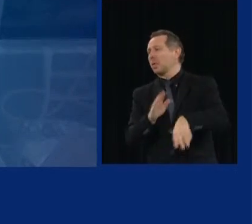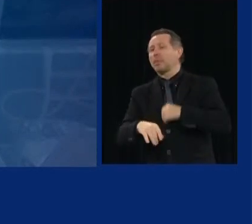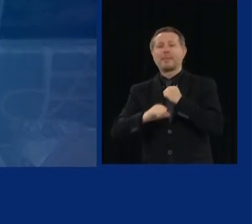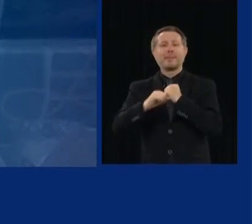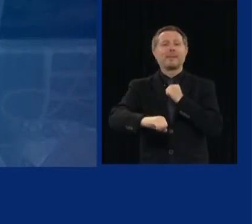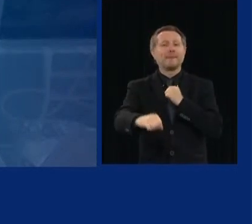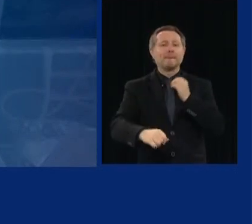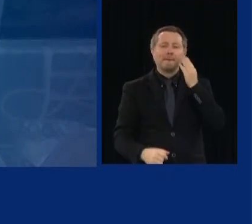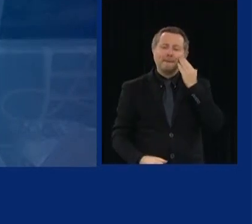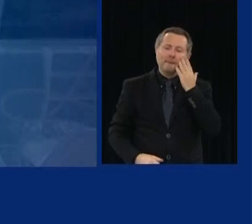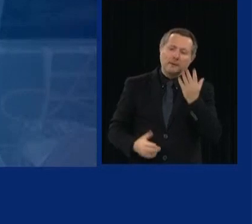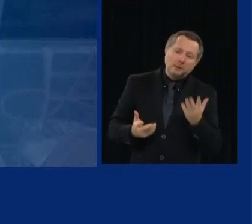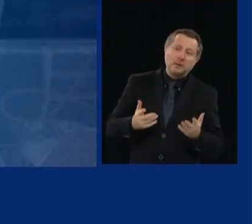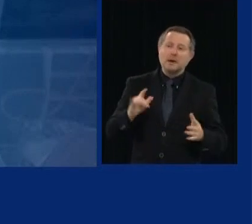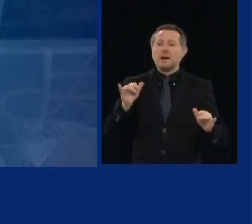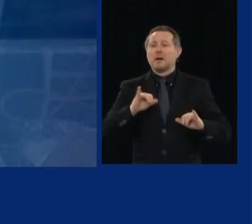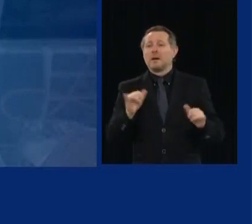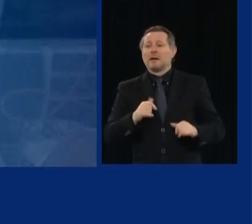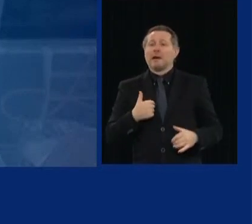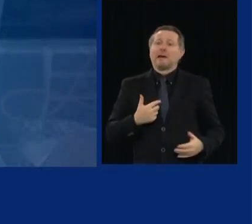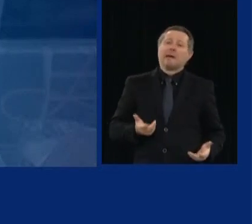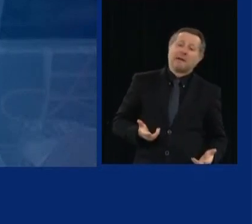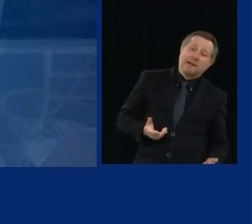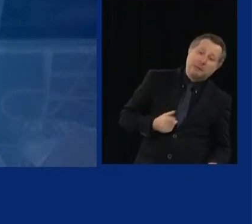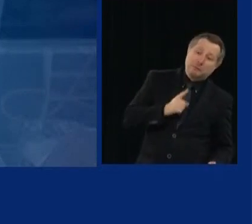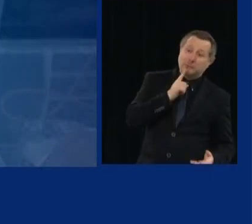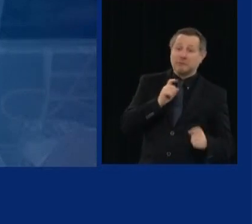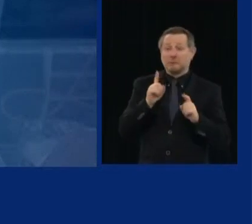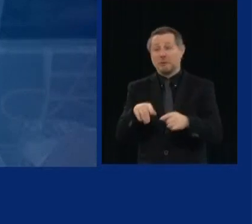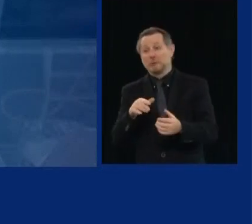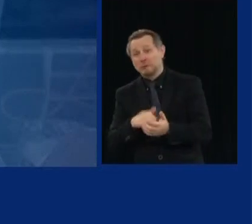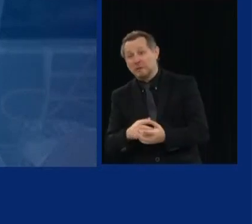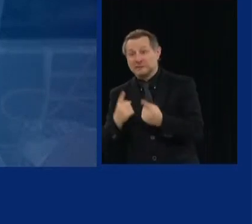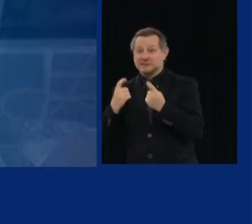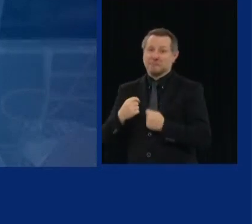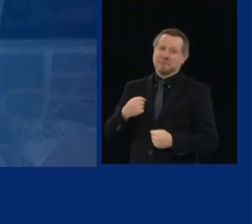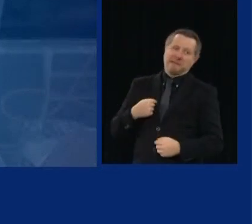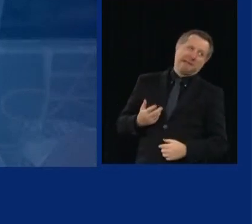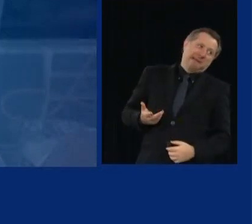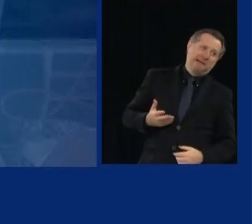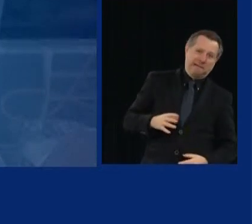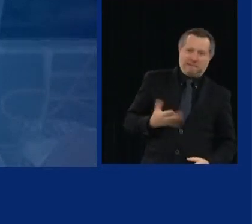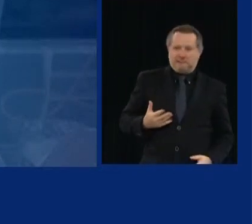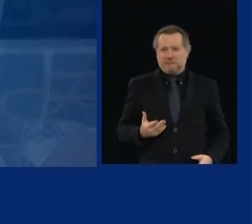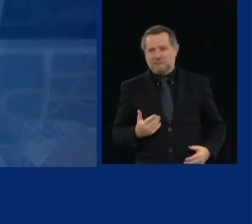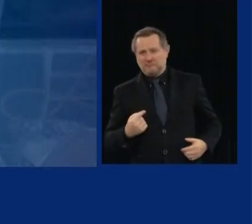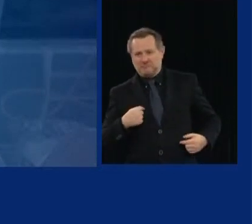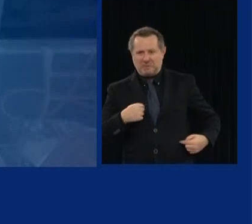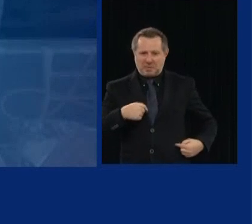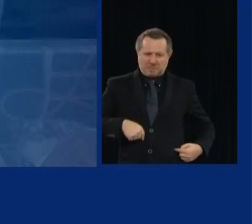THE SCHEDULED CHECKINGS THAT I'M SUPPOSED TO BE DOING. IT'S SORT OF LIKE LEAVE, DO I